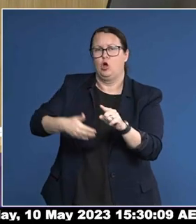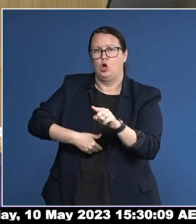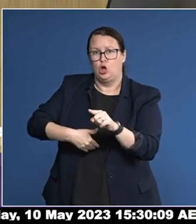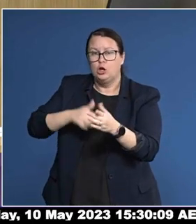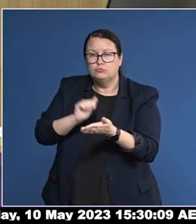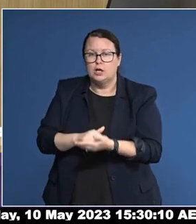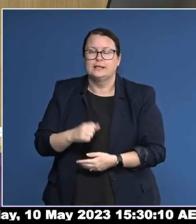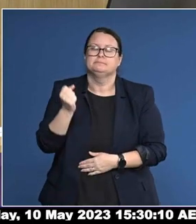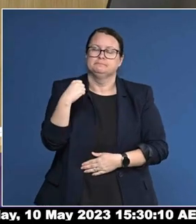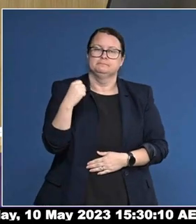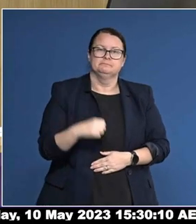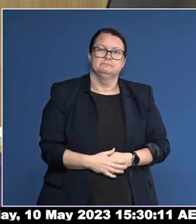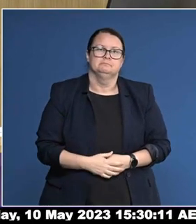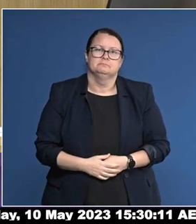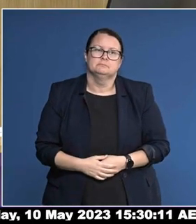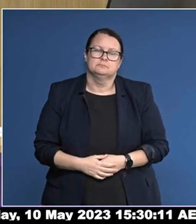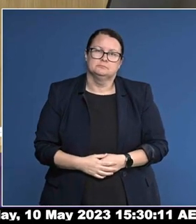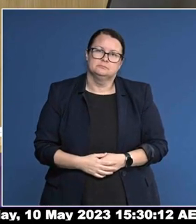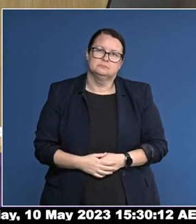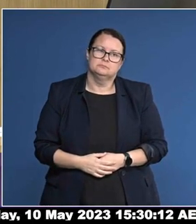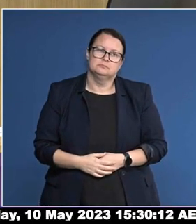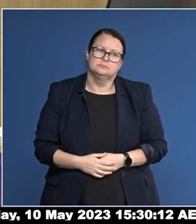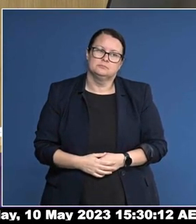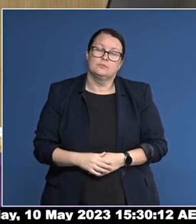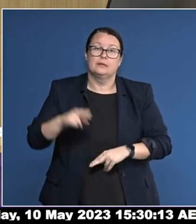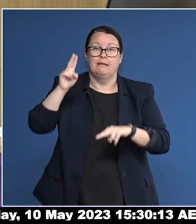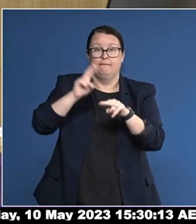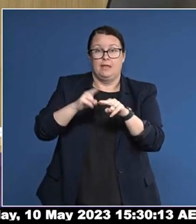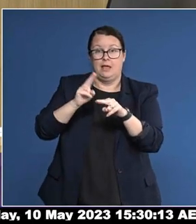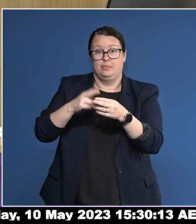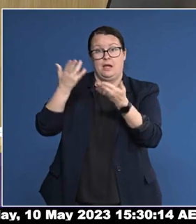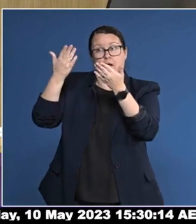And after Paul Barrett's death, there was an officer within the department